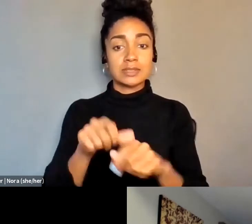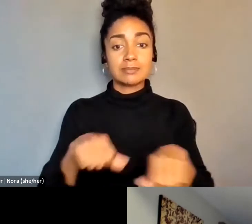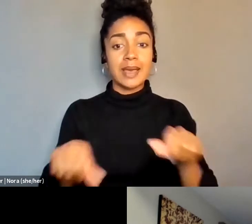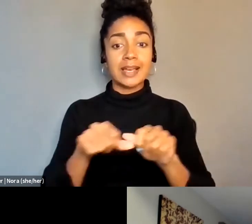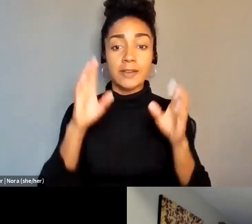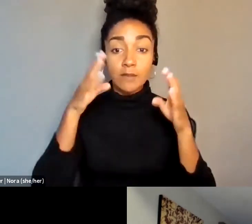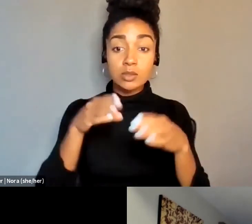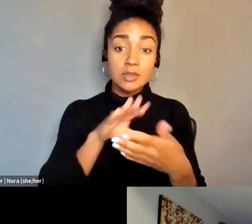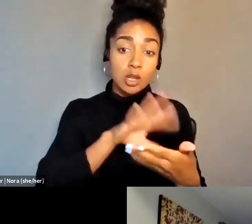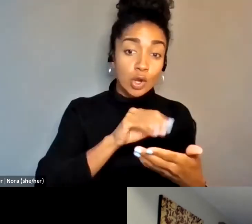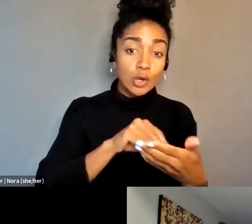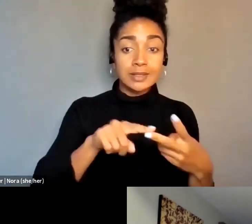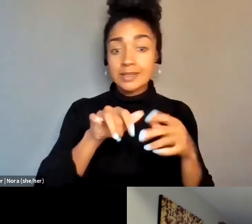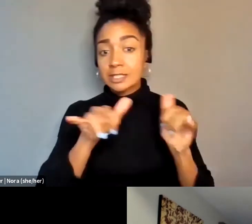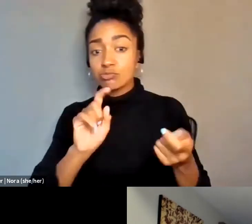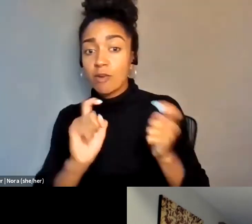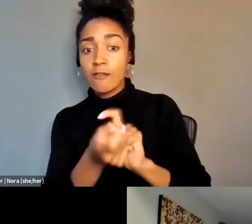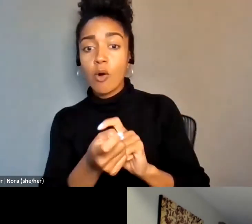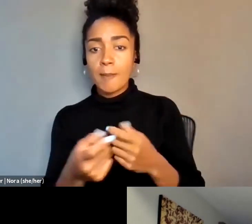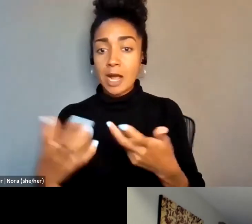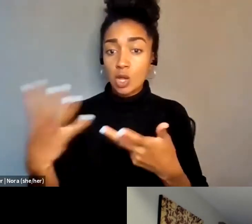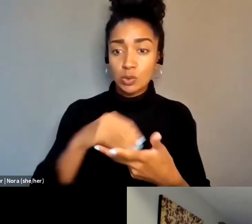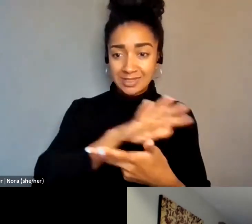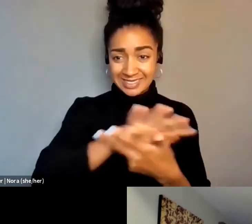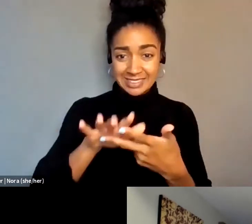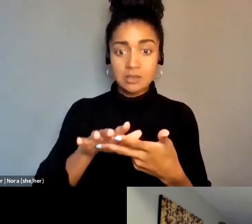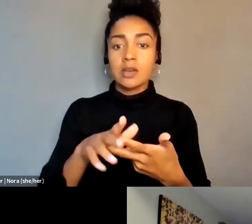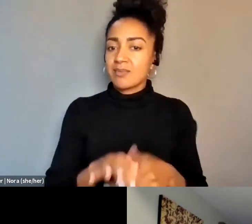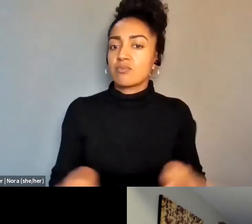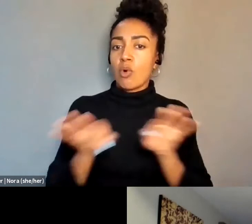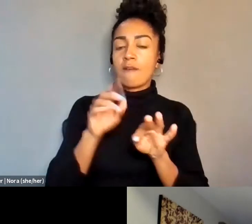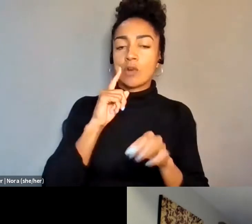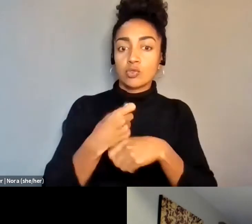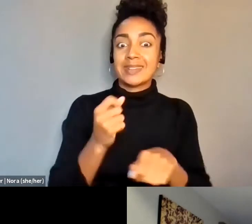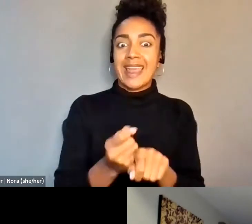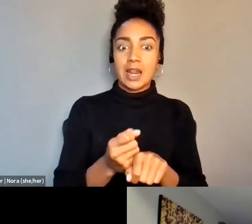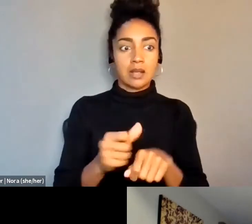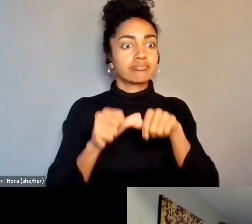They're all key to creating sustainable change for girls at scale. And given FCDO's investment in programming with adolescent girls and influence and